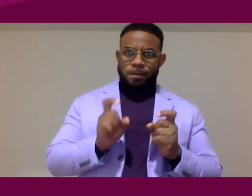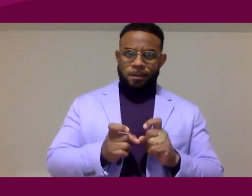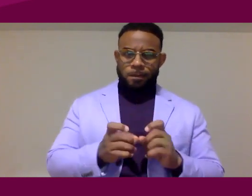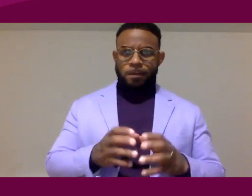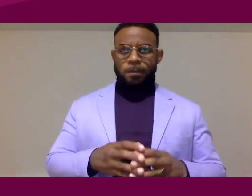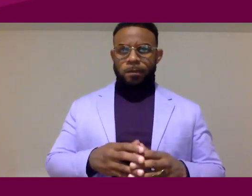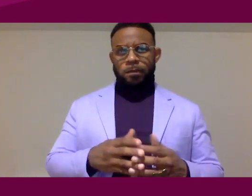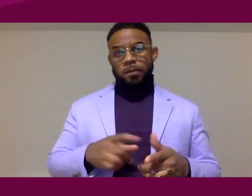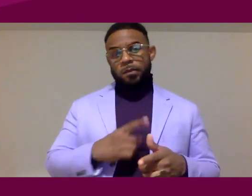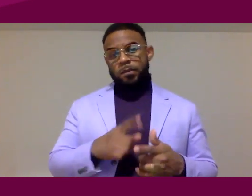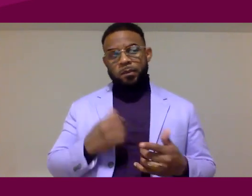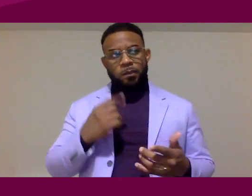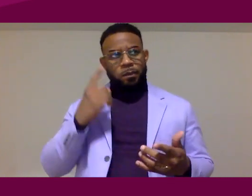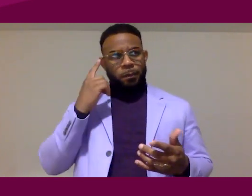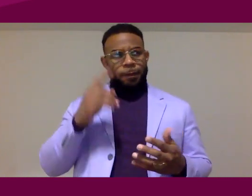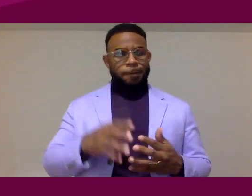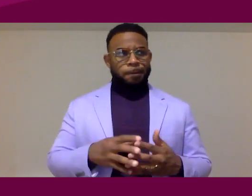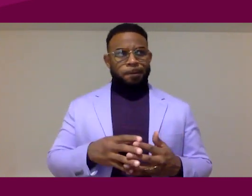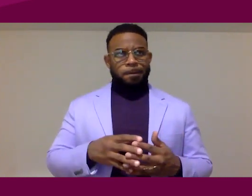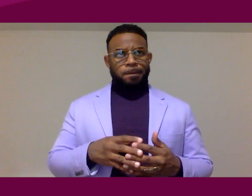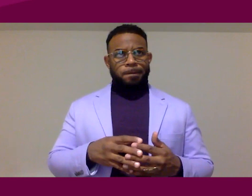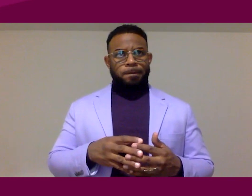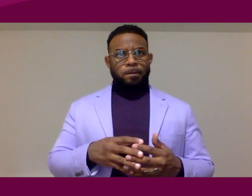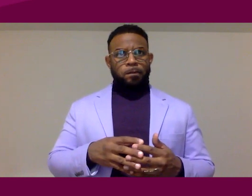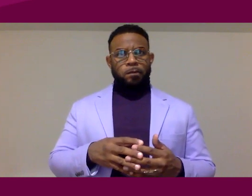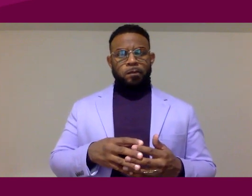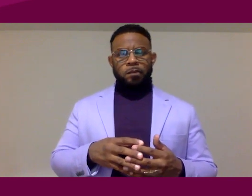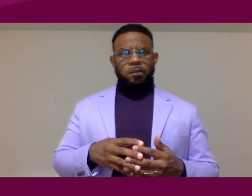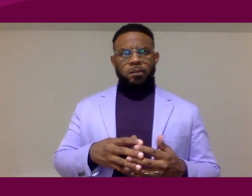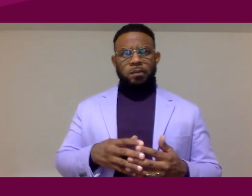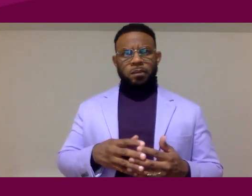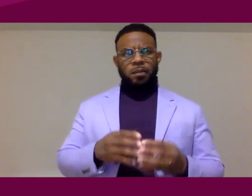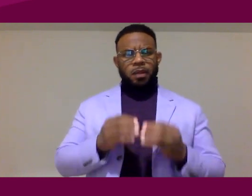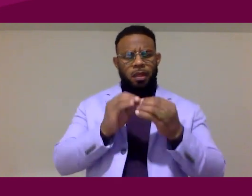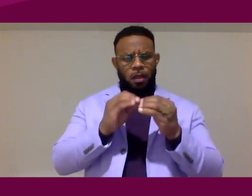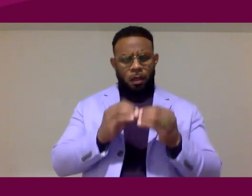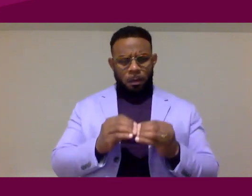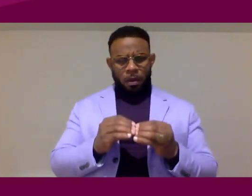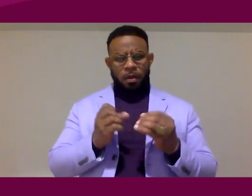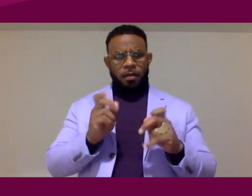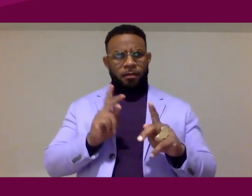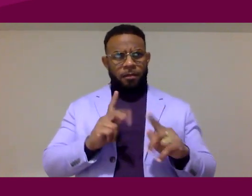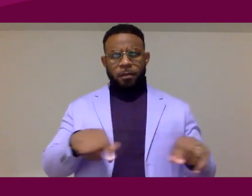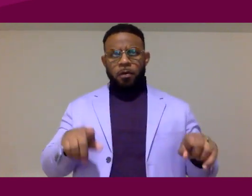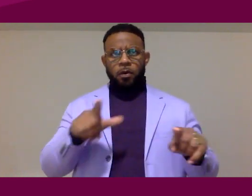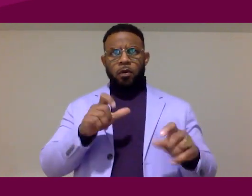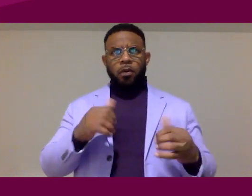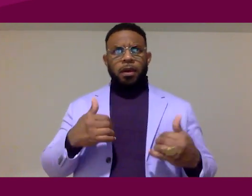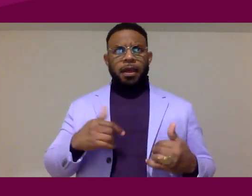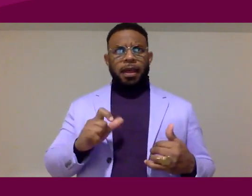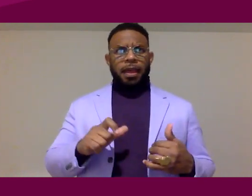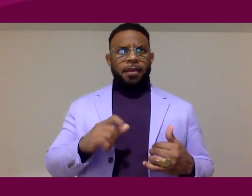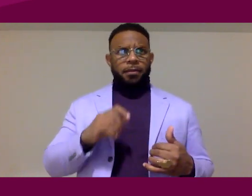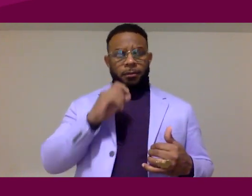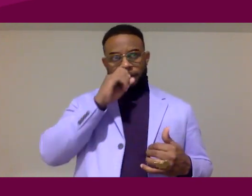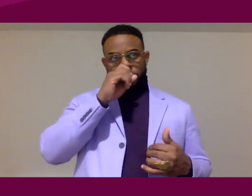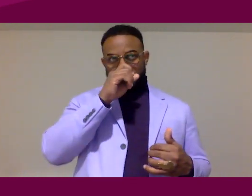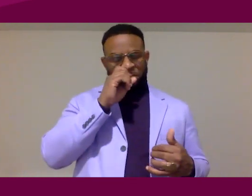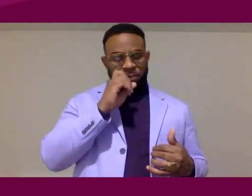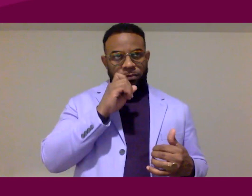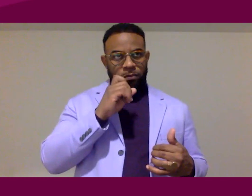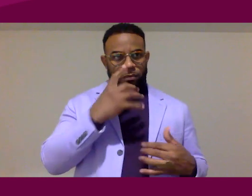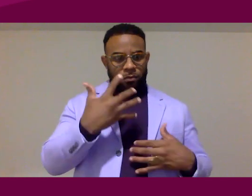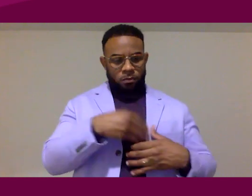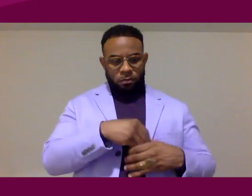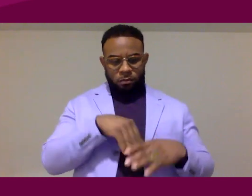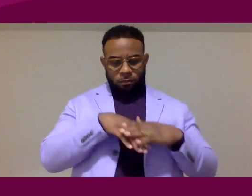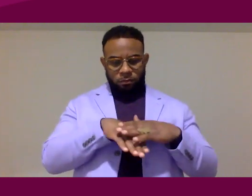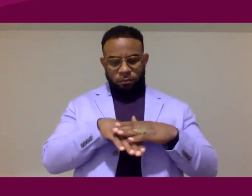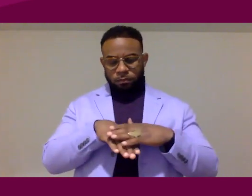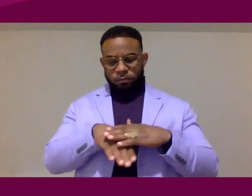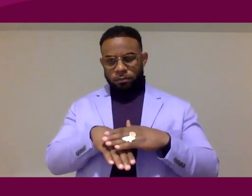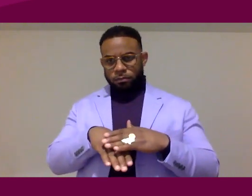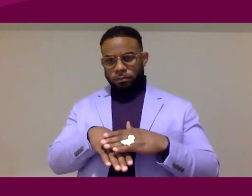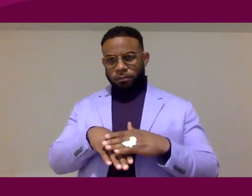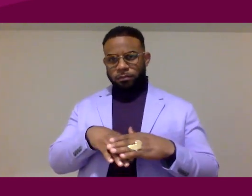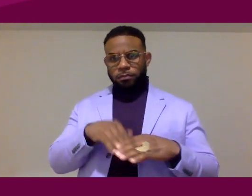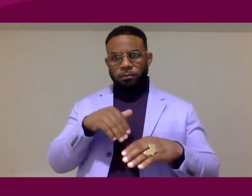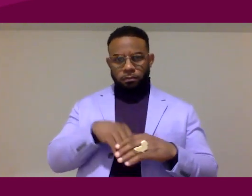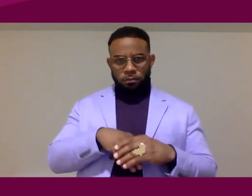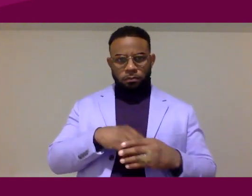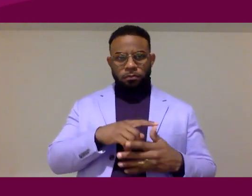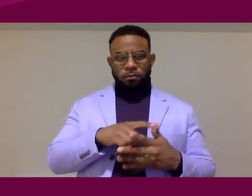And then I think the numbers of people who have to incorporate accessibility into their